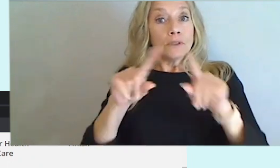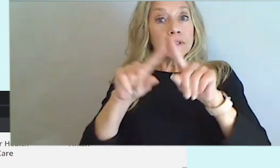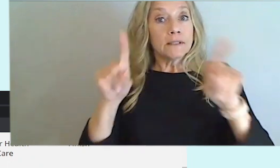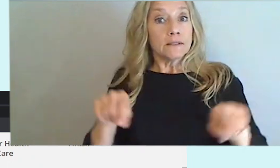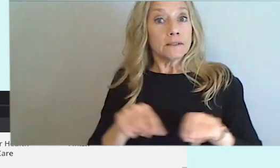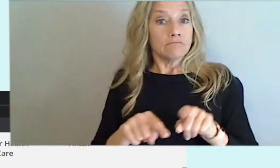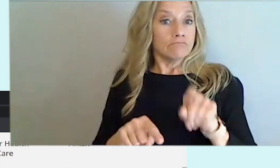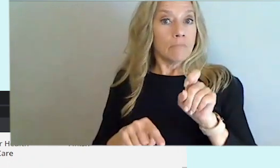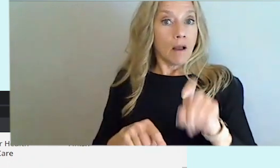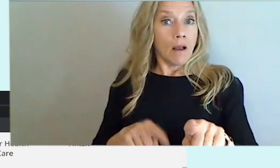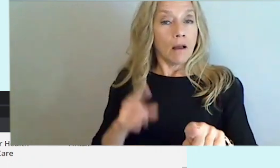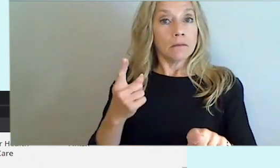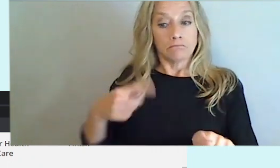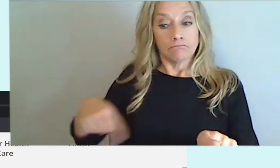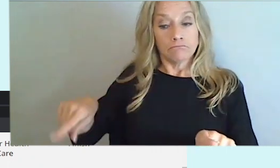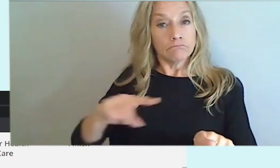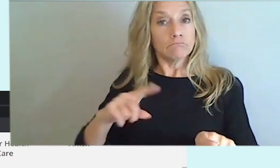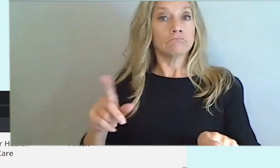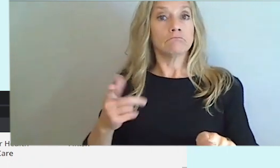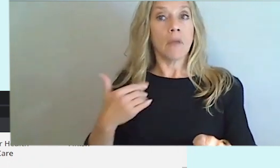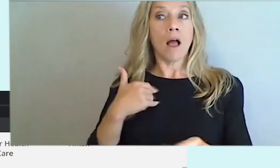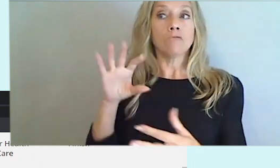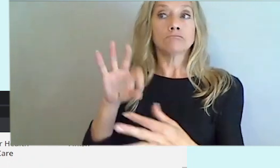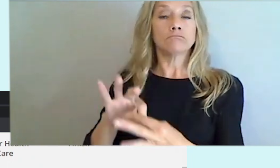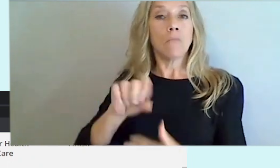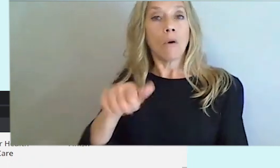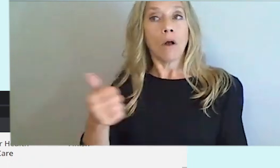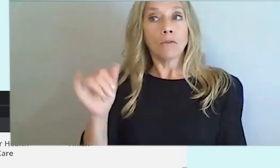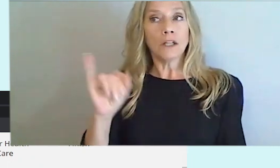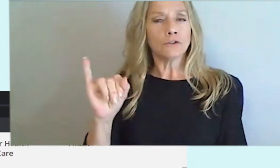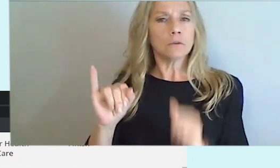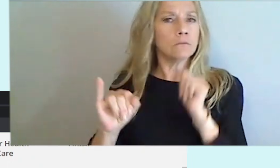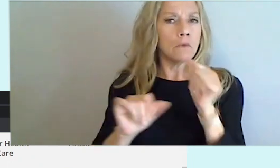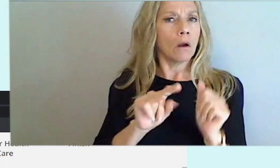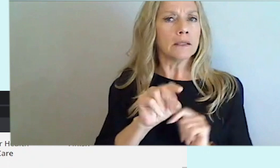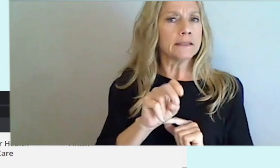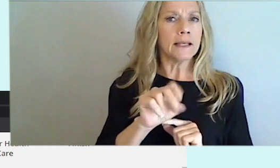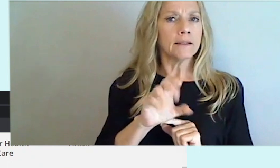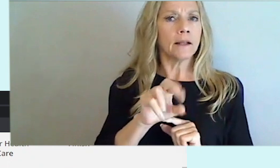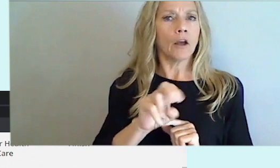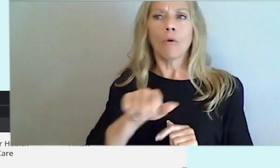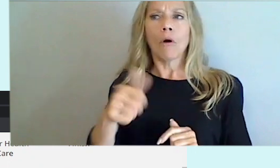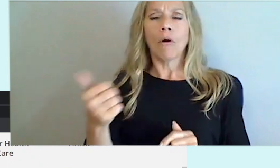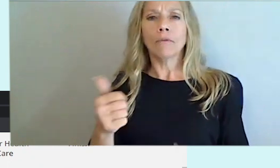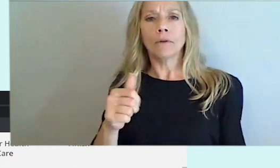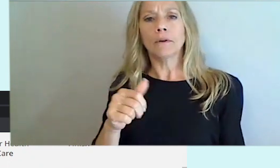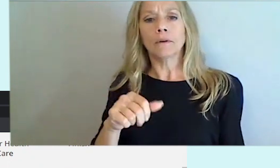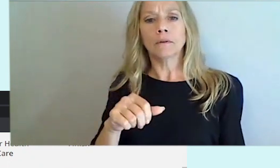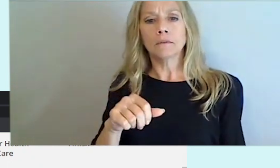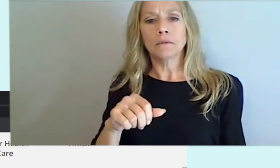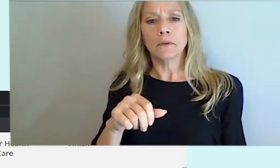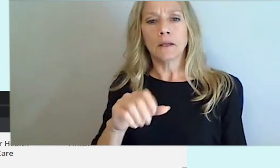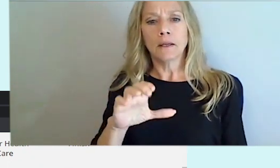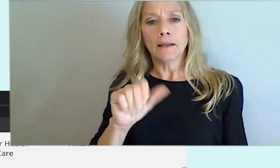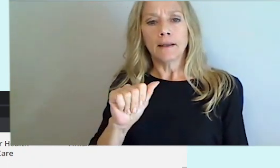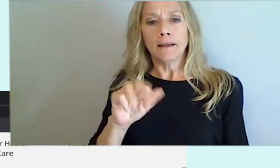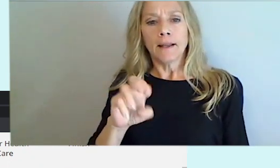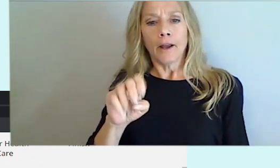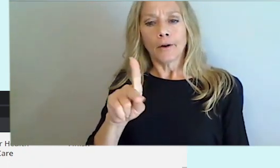in health insurance other than TennCare, CoverKids or Medicare. If you need to add this information, select